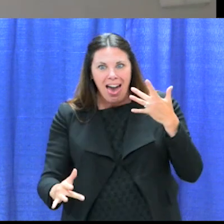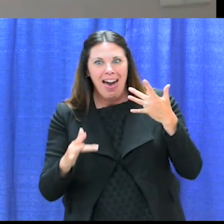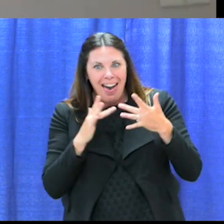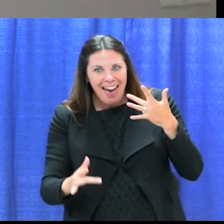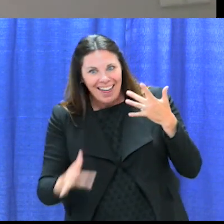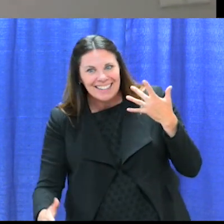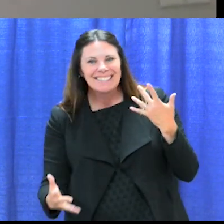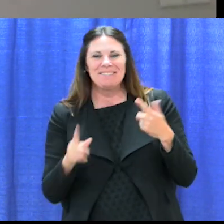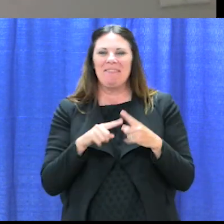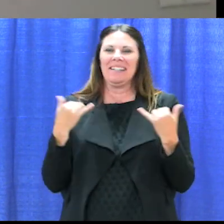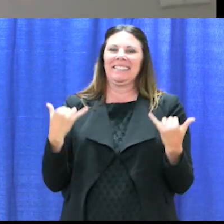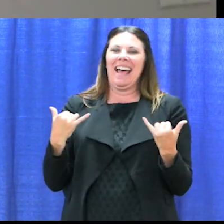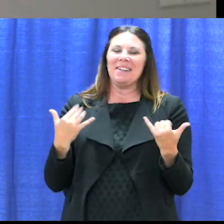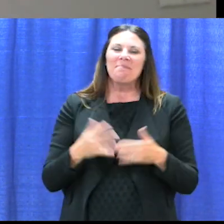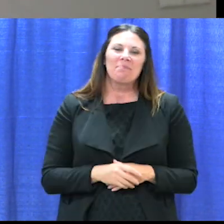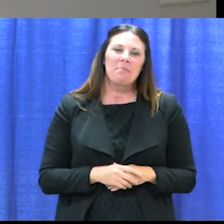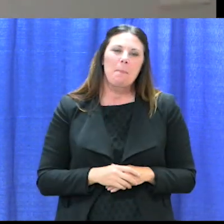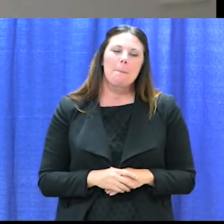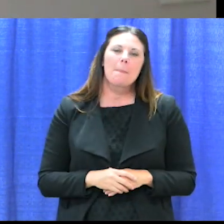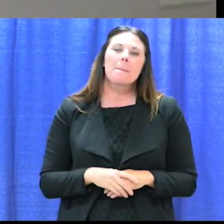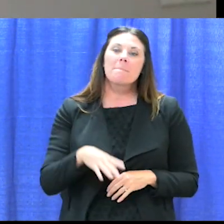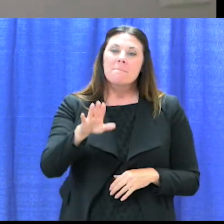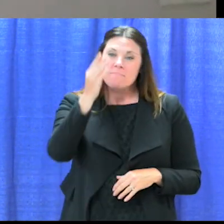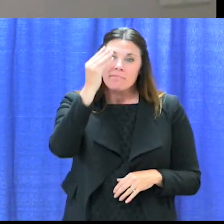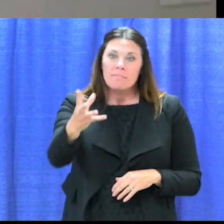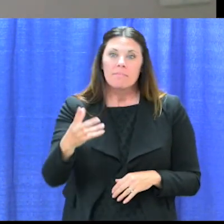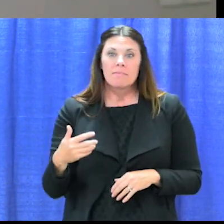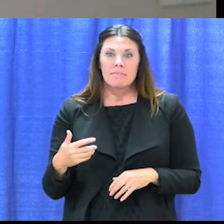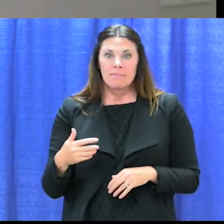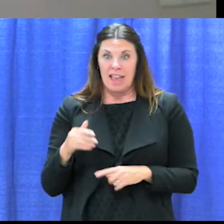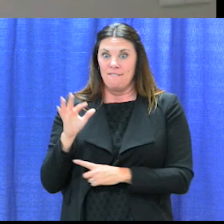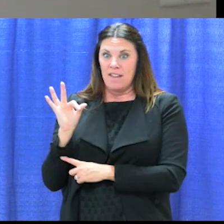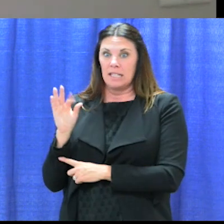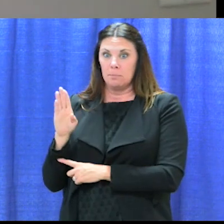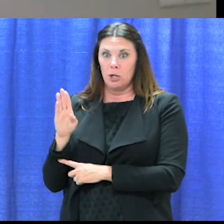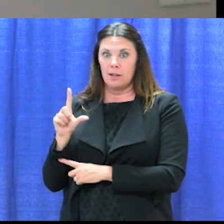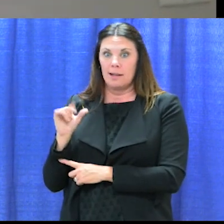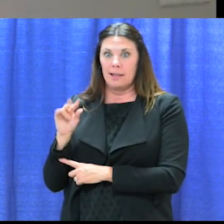But I did want to say you know we're monitoring some of the questions from Facebook live especially